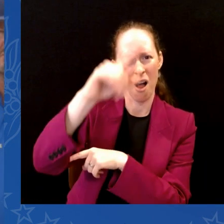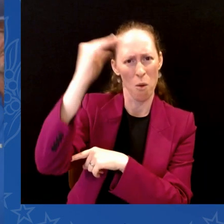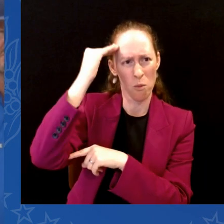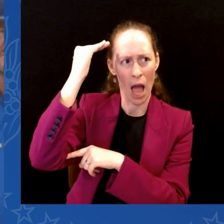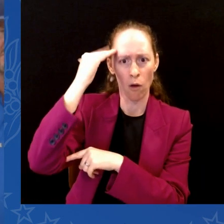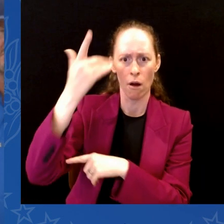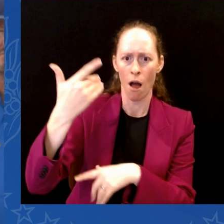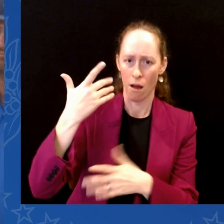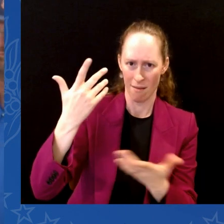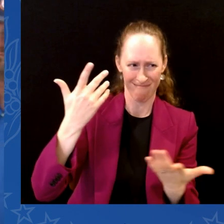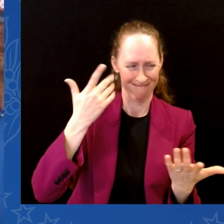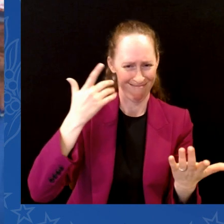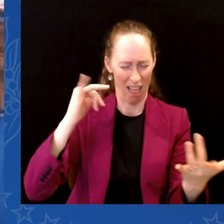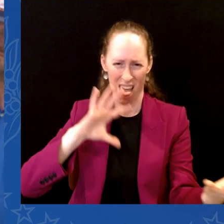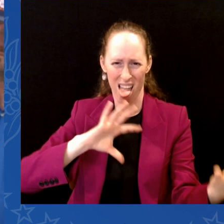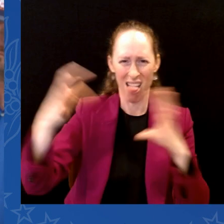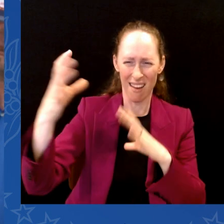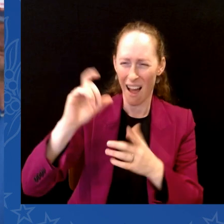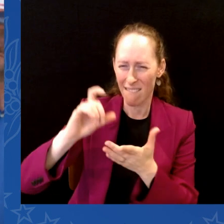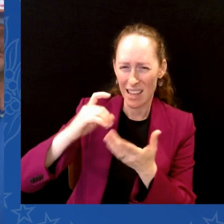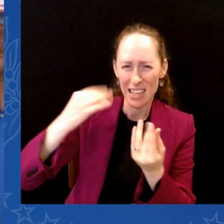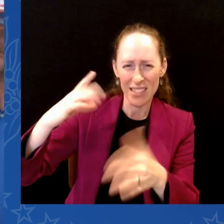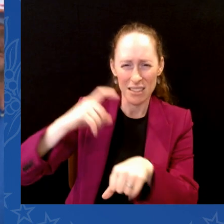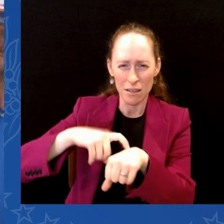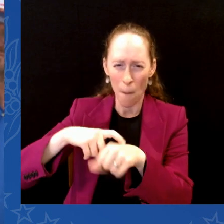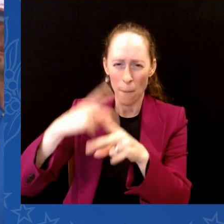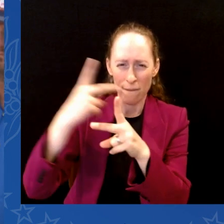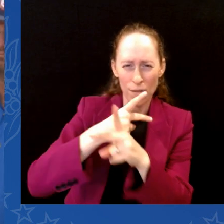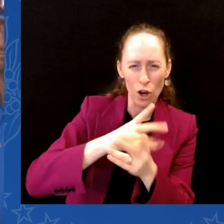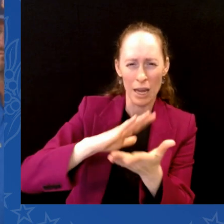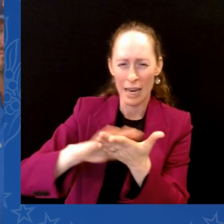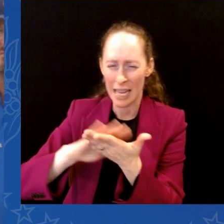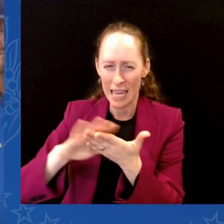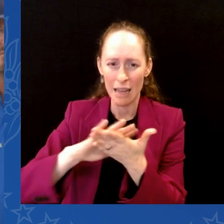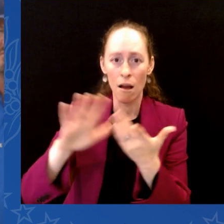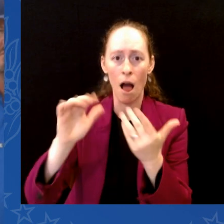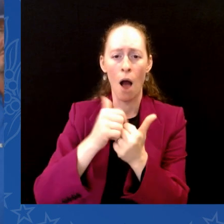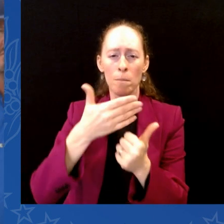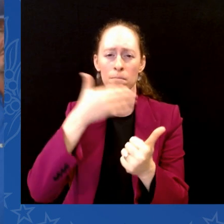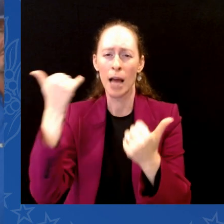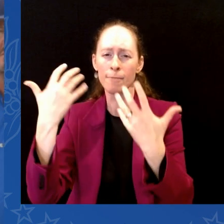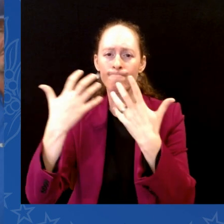And so, folks, look, we have a long road ahead of us, rebuilding entire communities from the ground up.